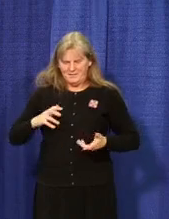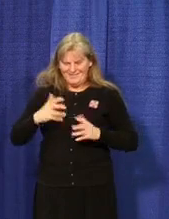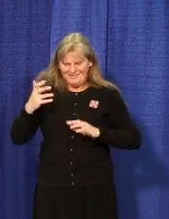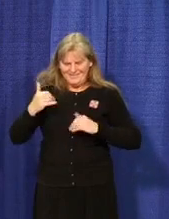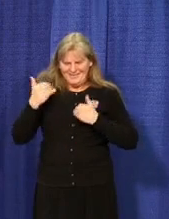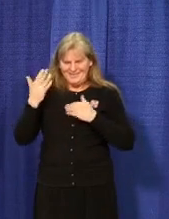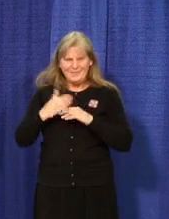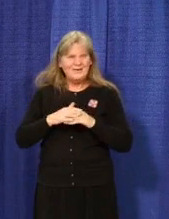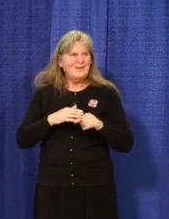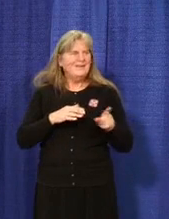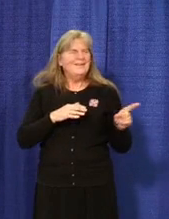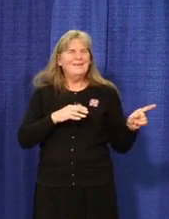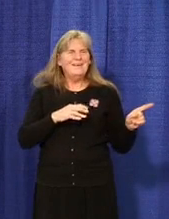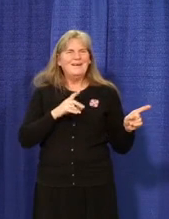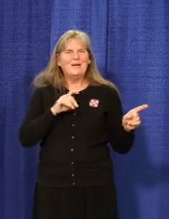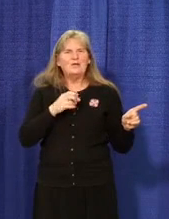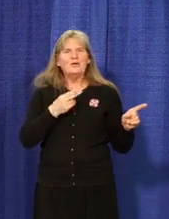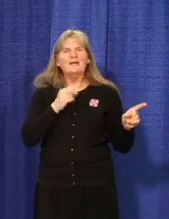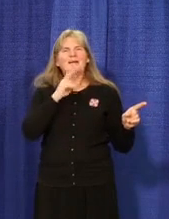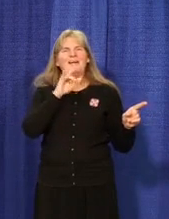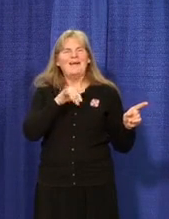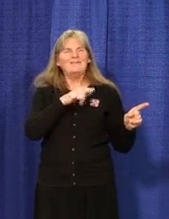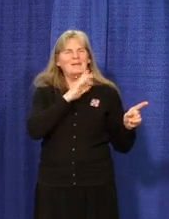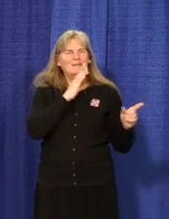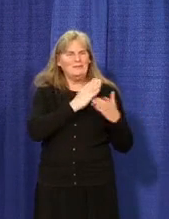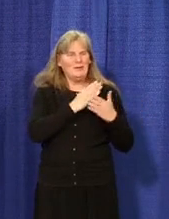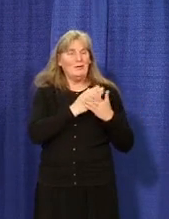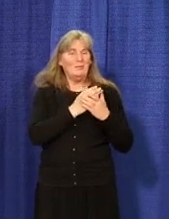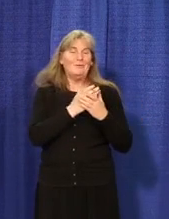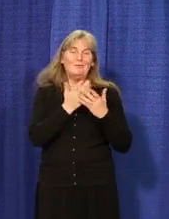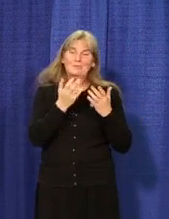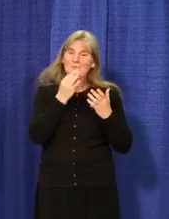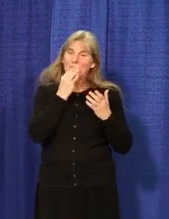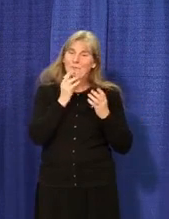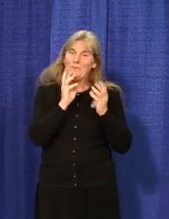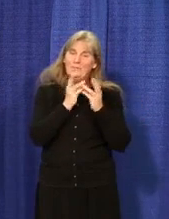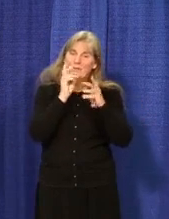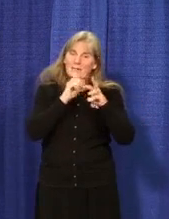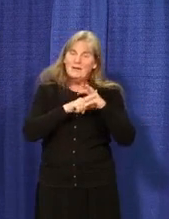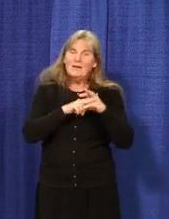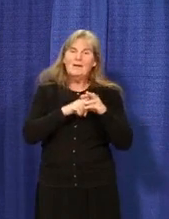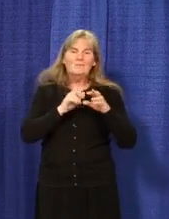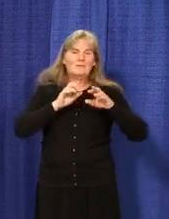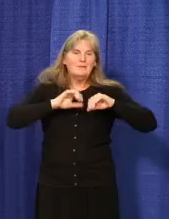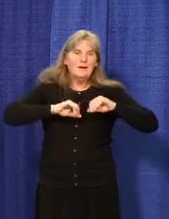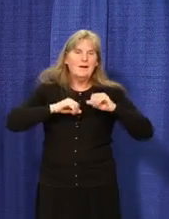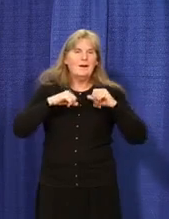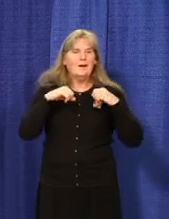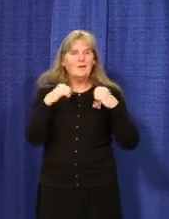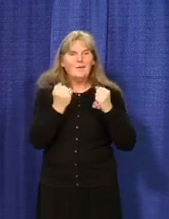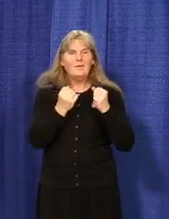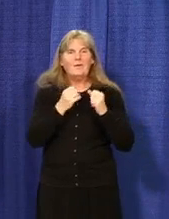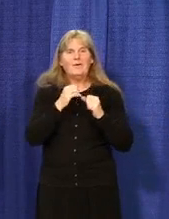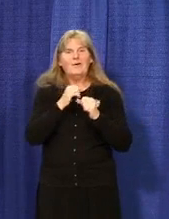And Dr Hanley just spoke about our rhythms and patterns in the winter under COVID conditions. One thing that we won't have to